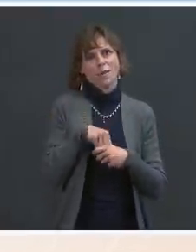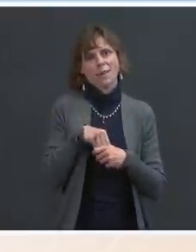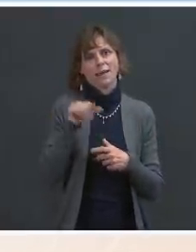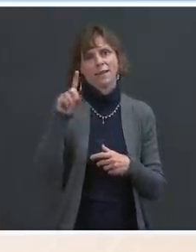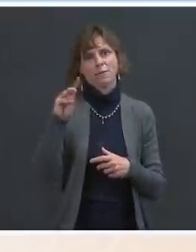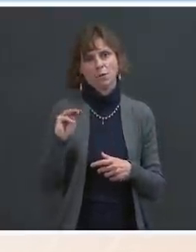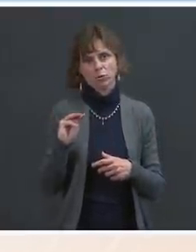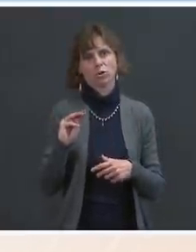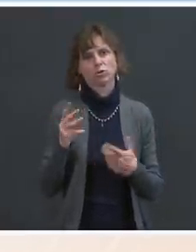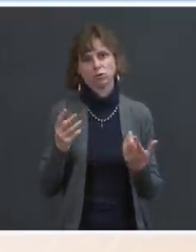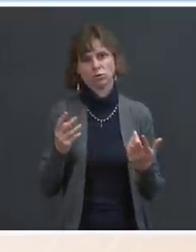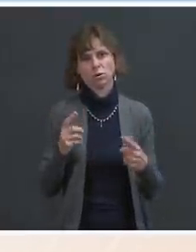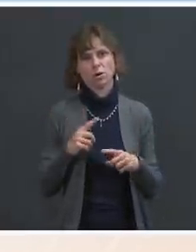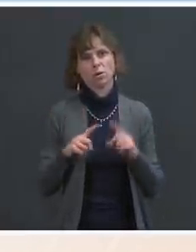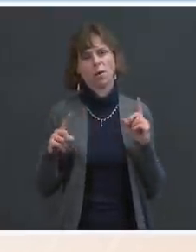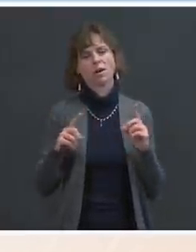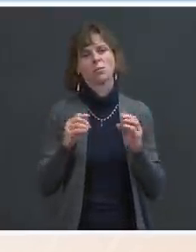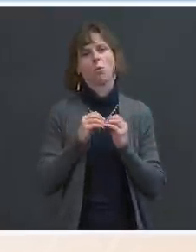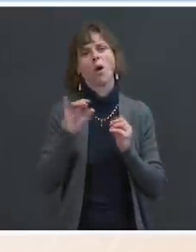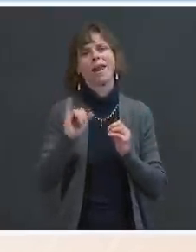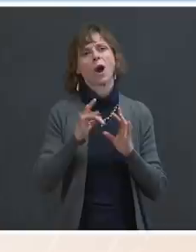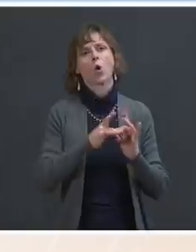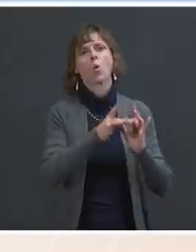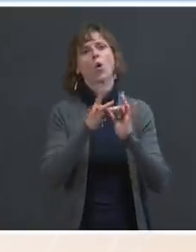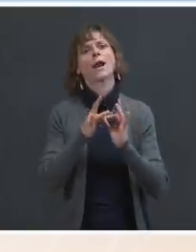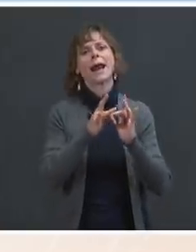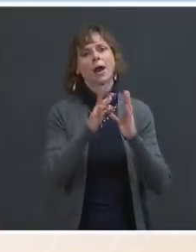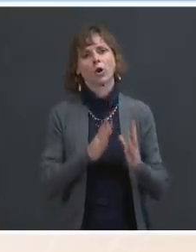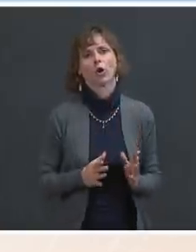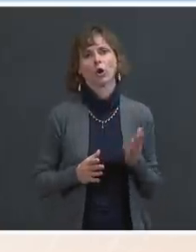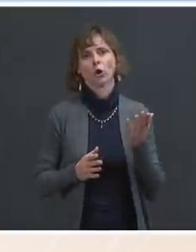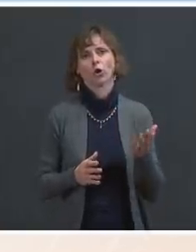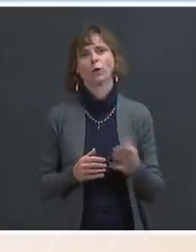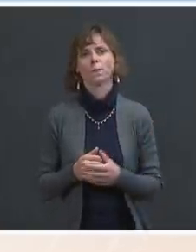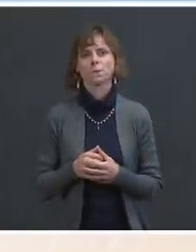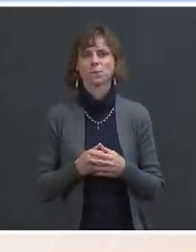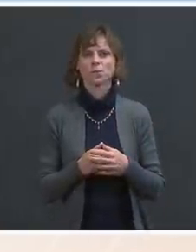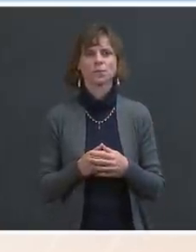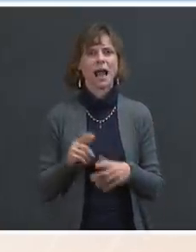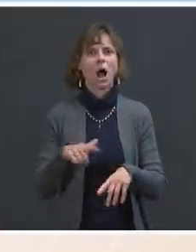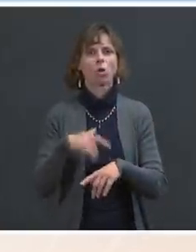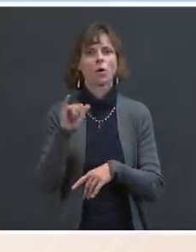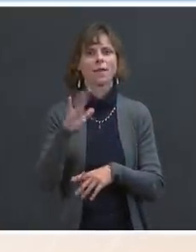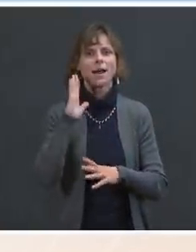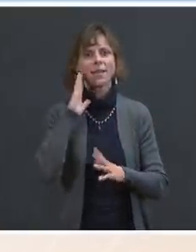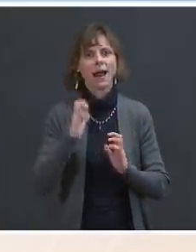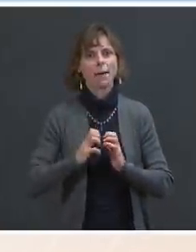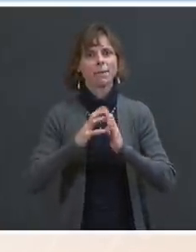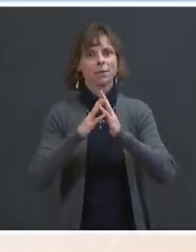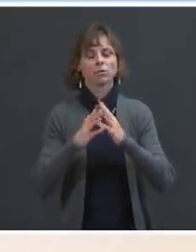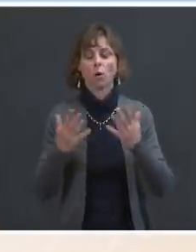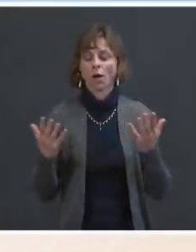as a more of a coordinating mechanism. The Press: And how long do you think that implementation will take? Ms. Psaki: I can't give you really a timeline of that.